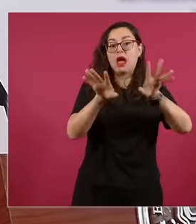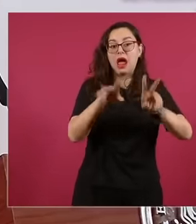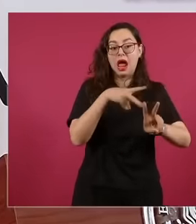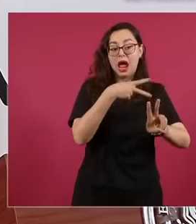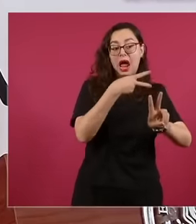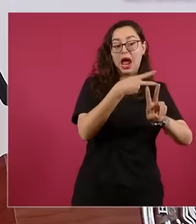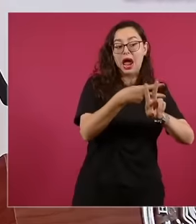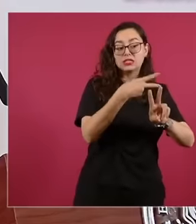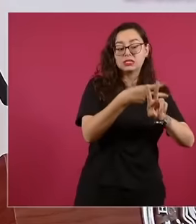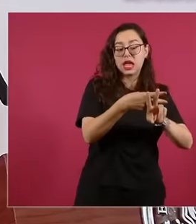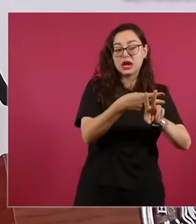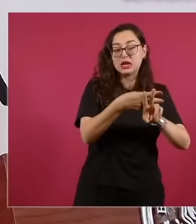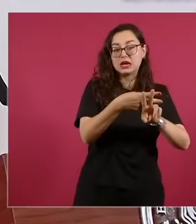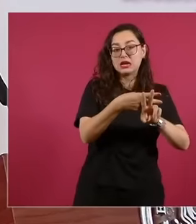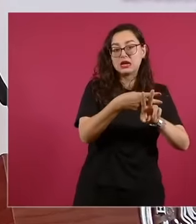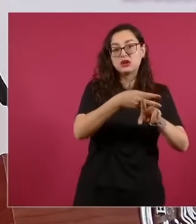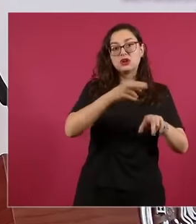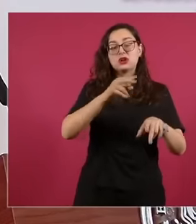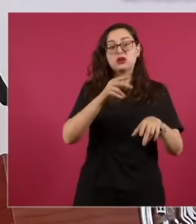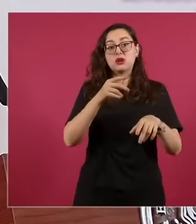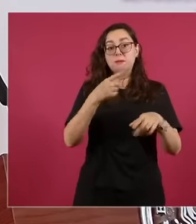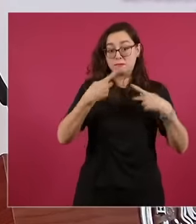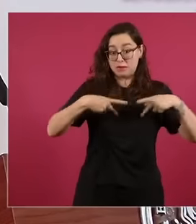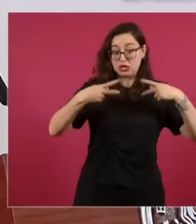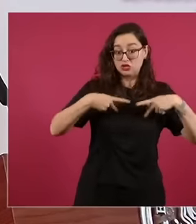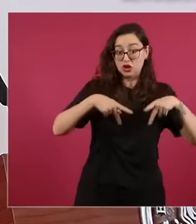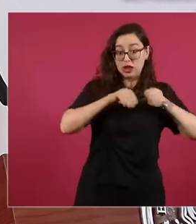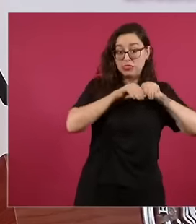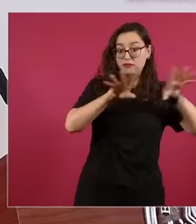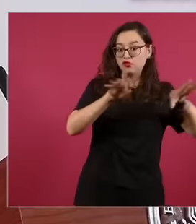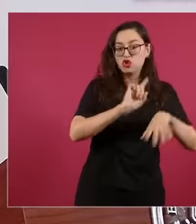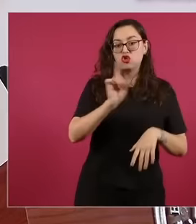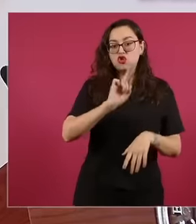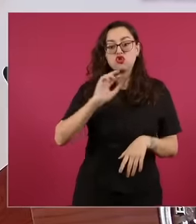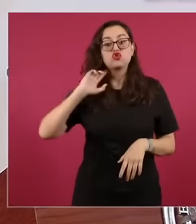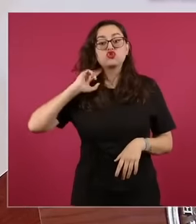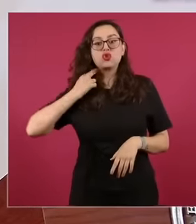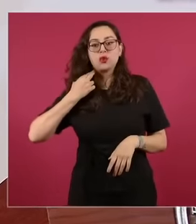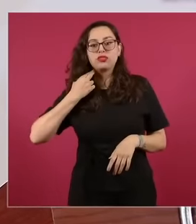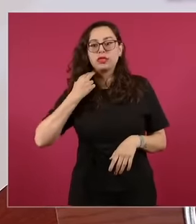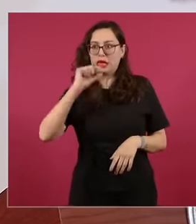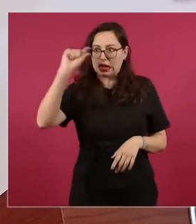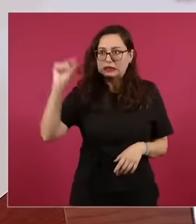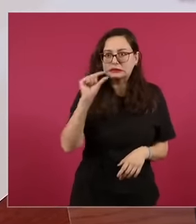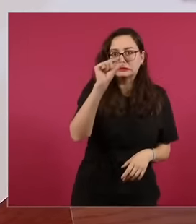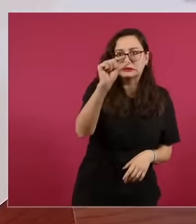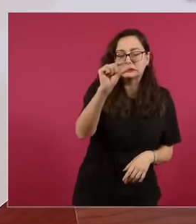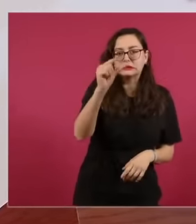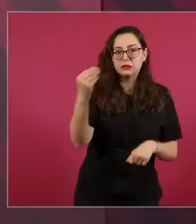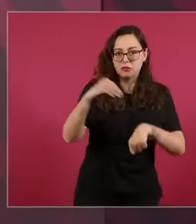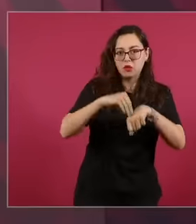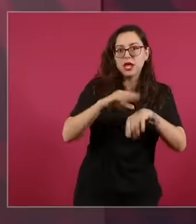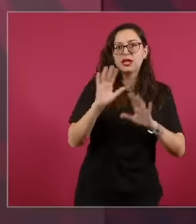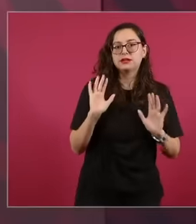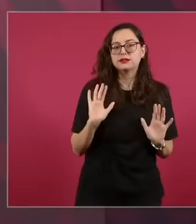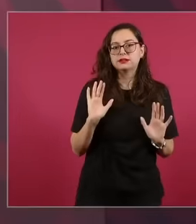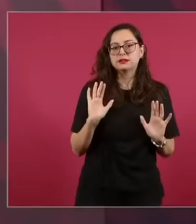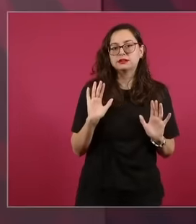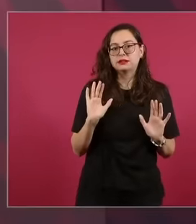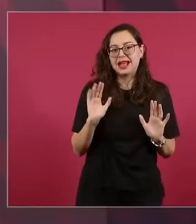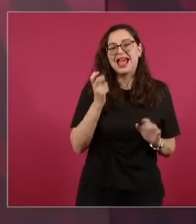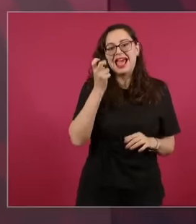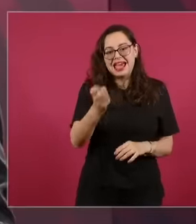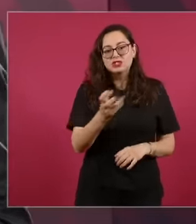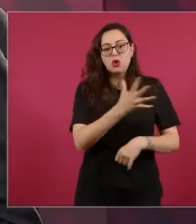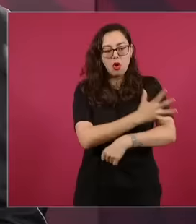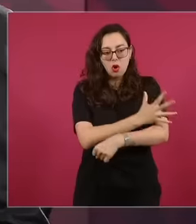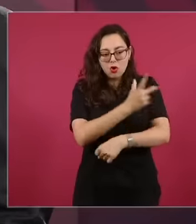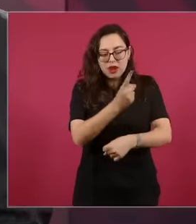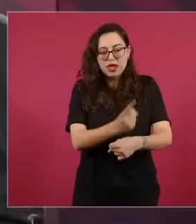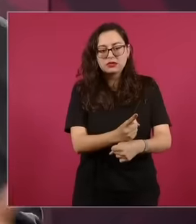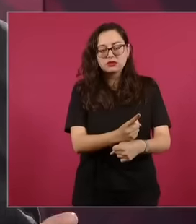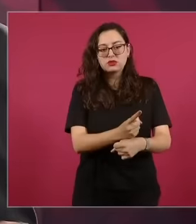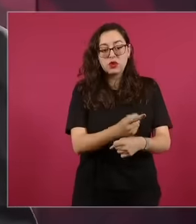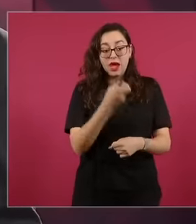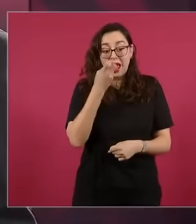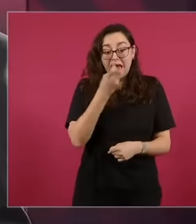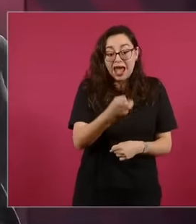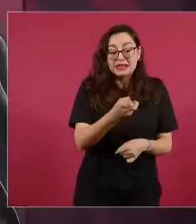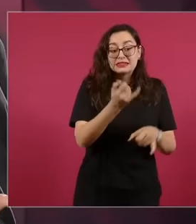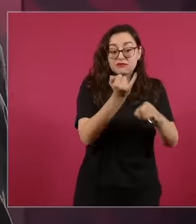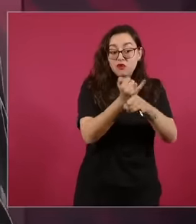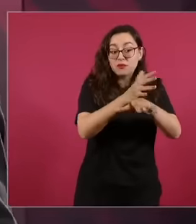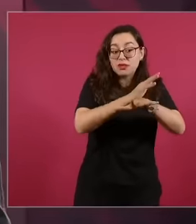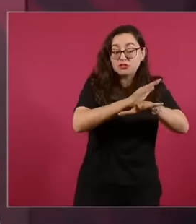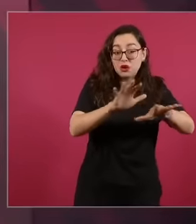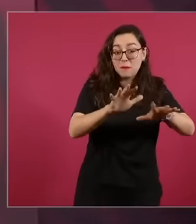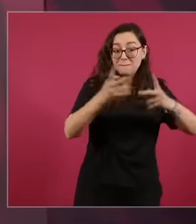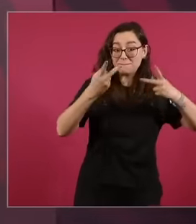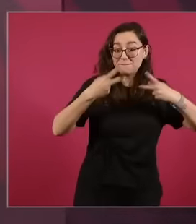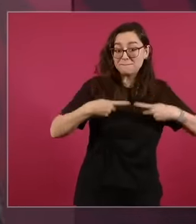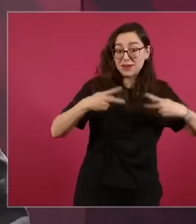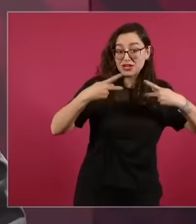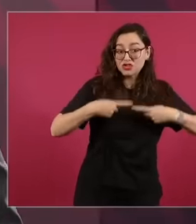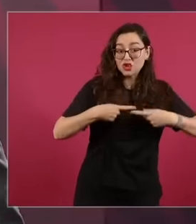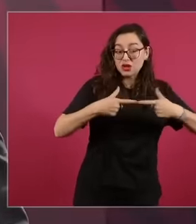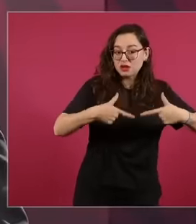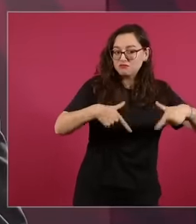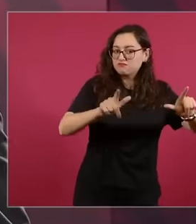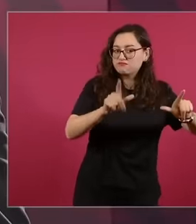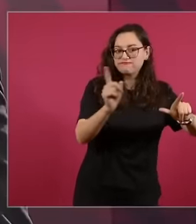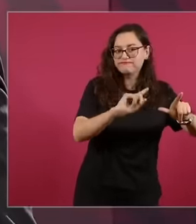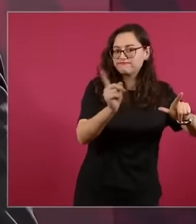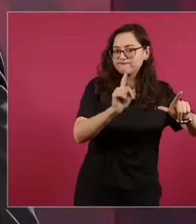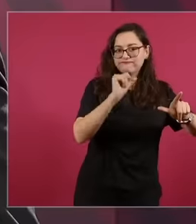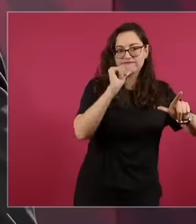design them Yes so that it can be distinguished what